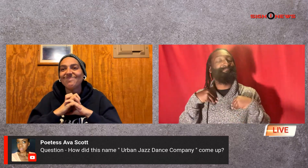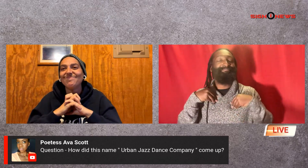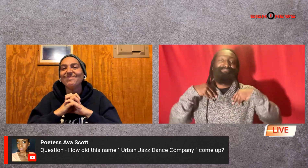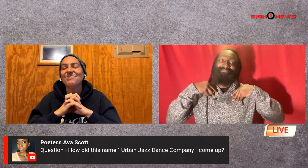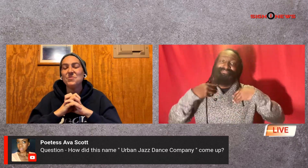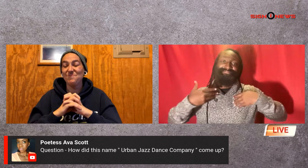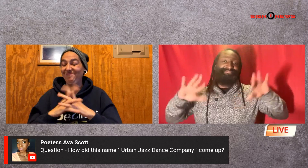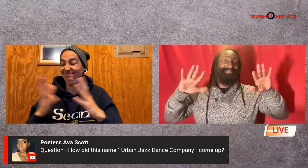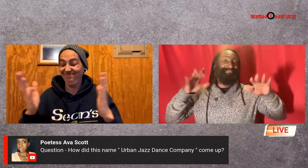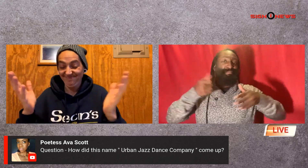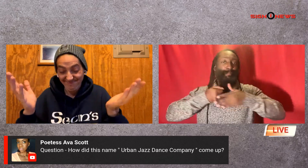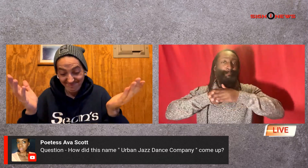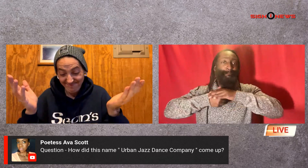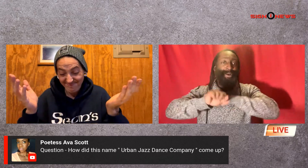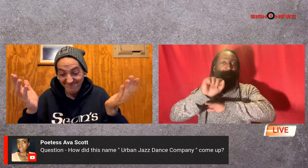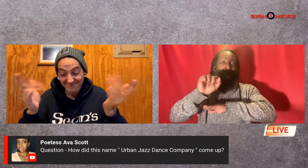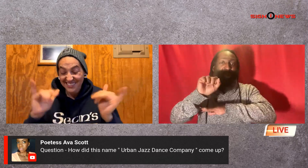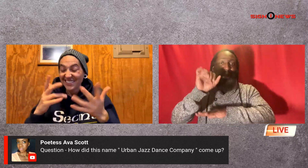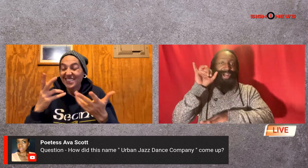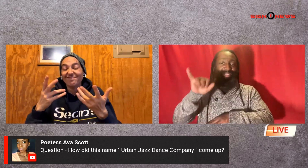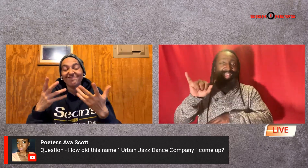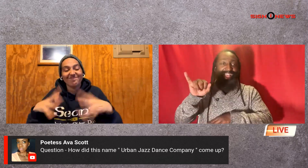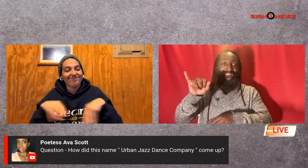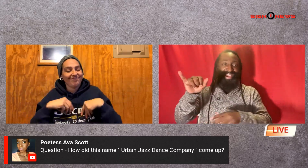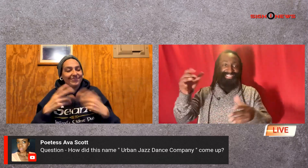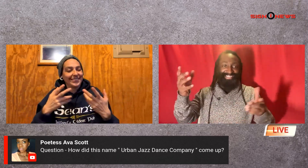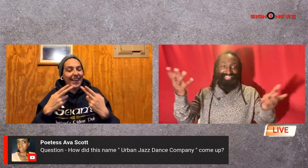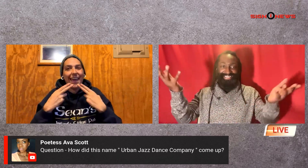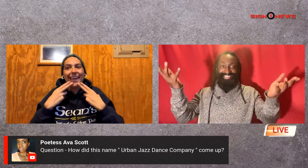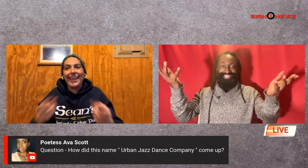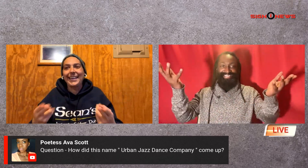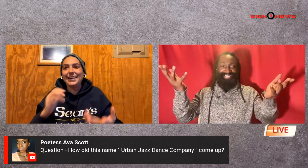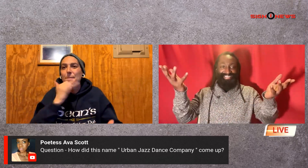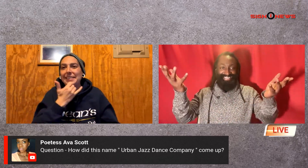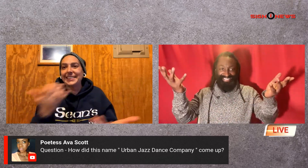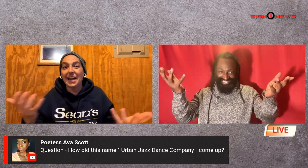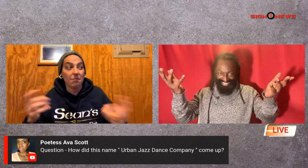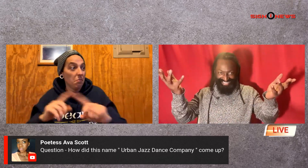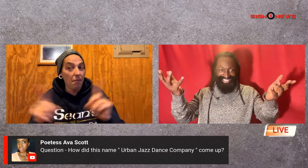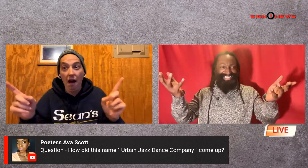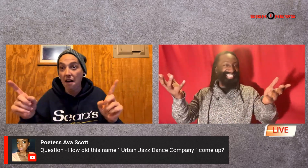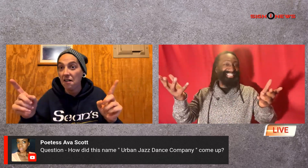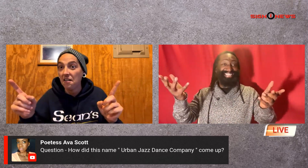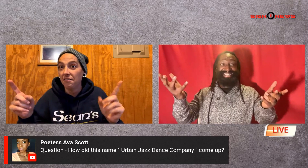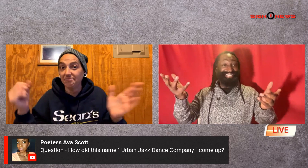it ed and that's a history that's how it was born it was kind of an innocent mistake but